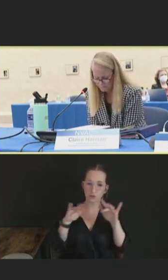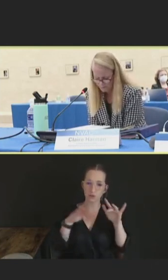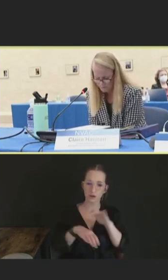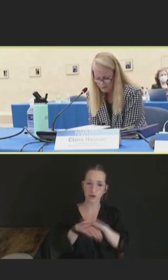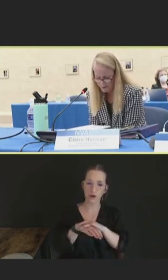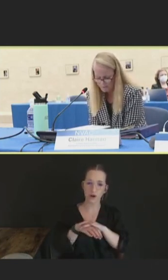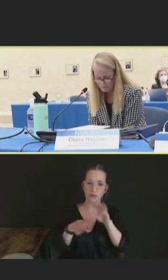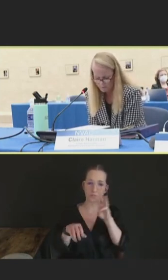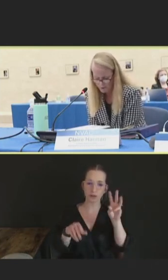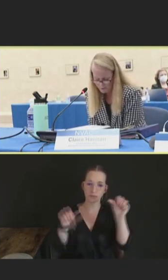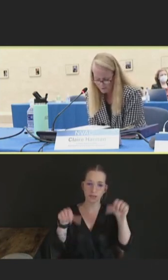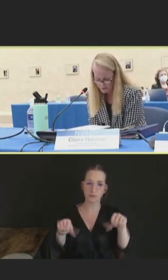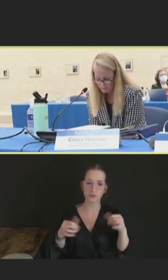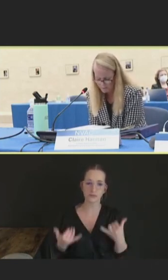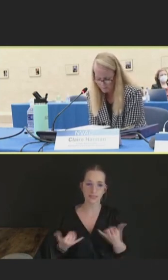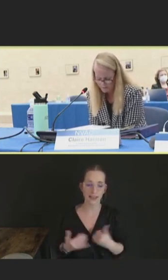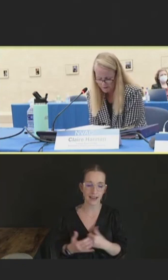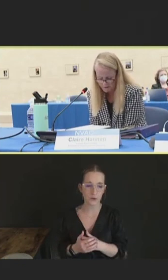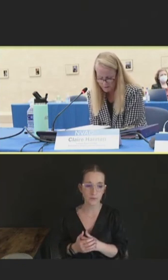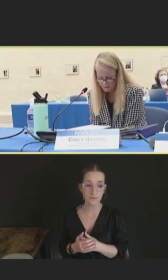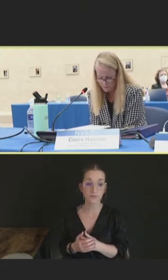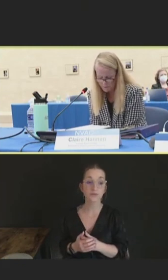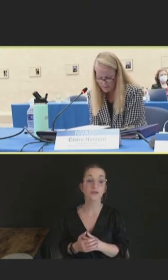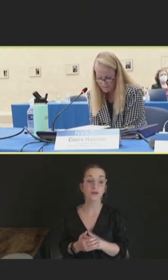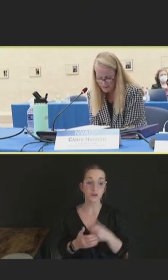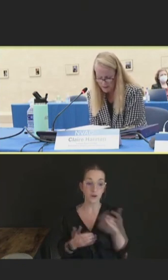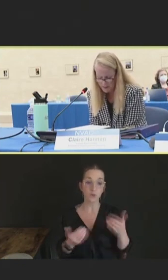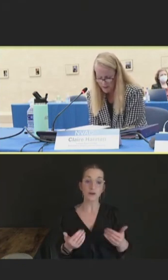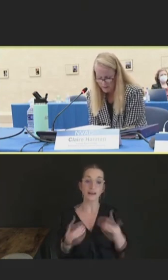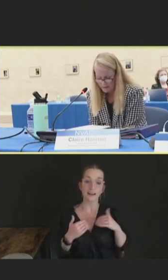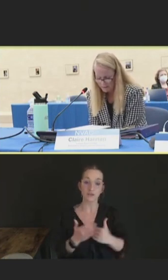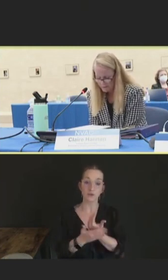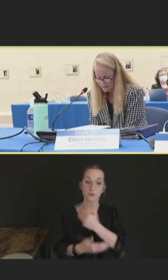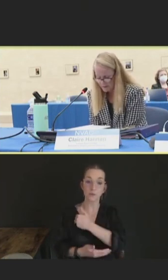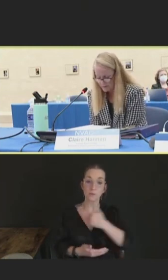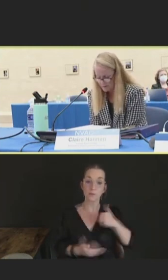We have launched a member assistance program that is focusing on adult